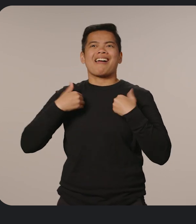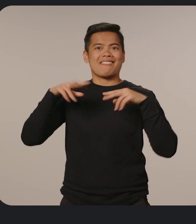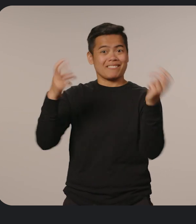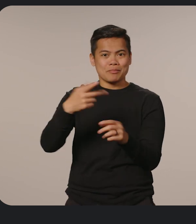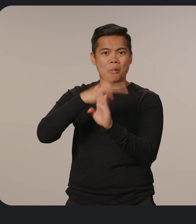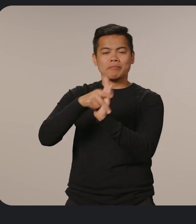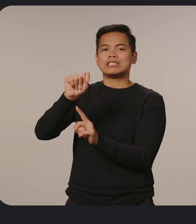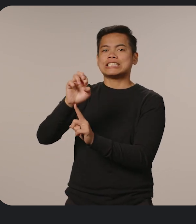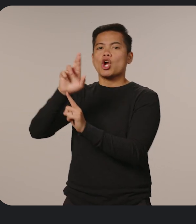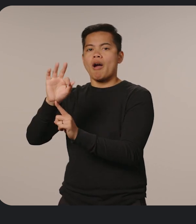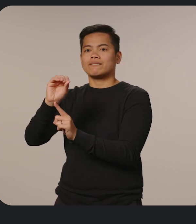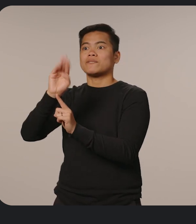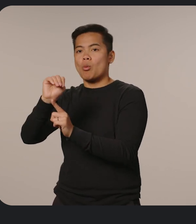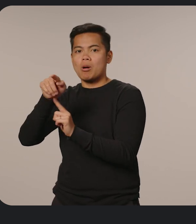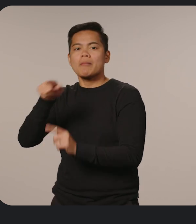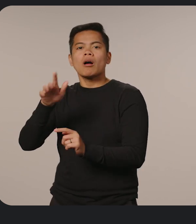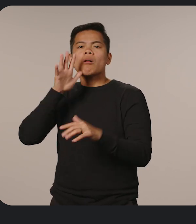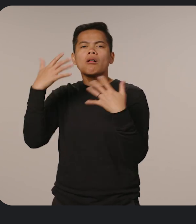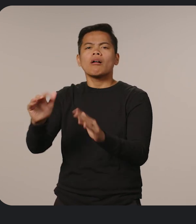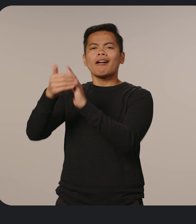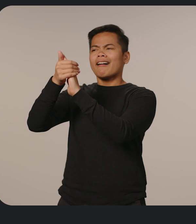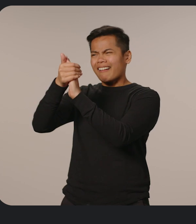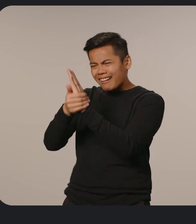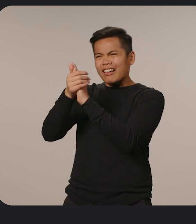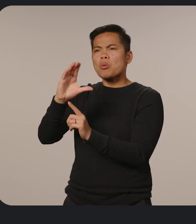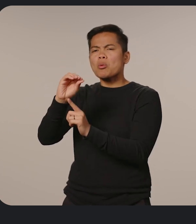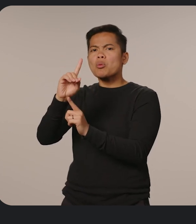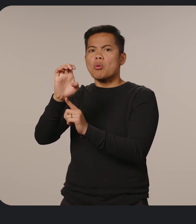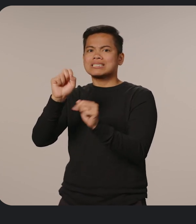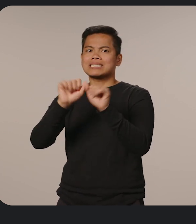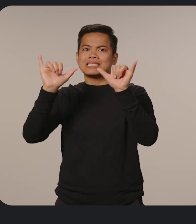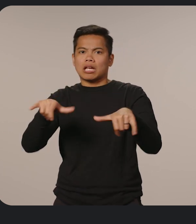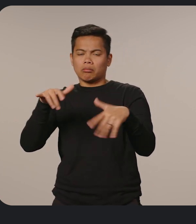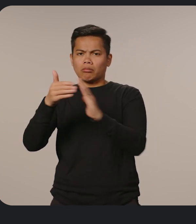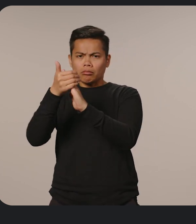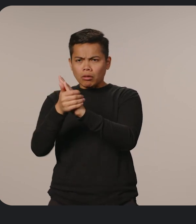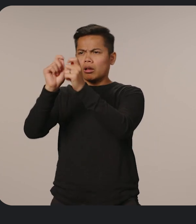terraform is a widely used infrastructure as code tool to automate